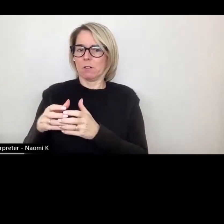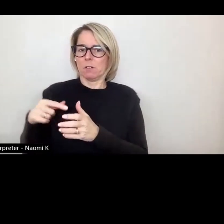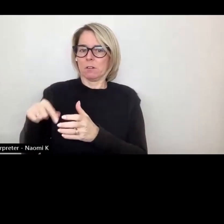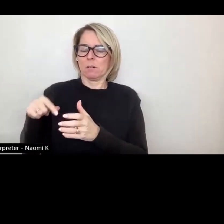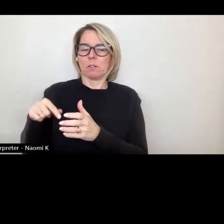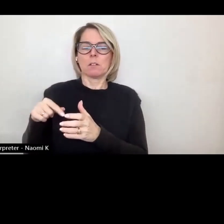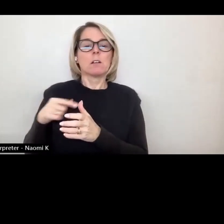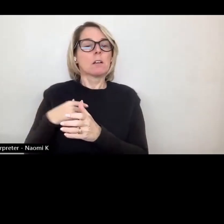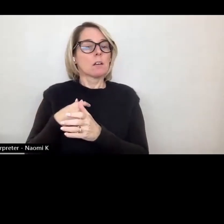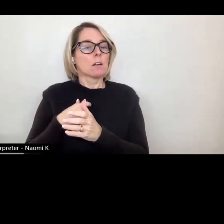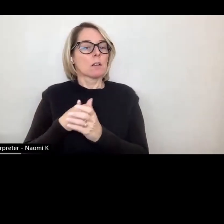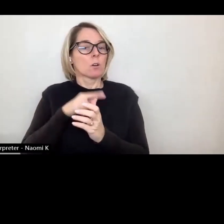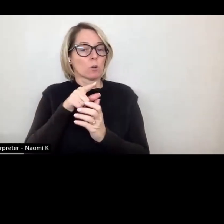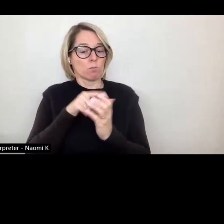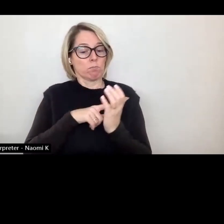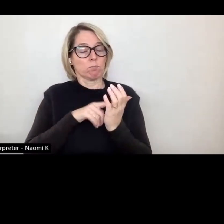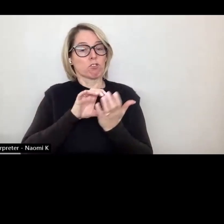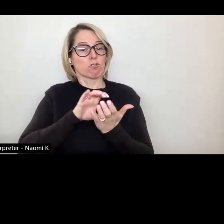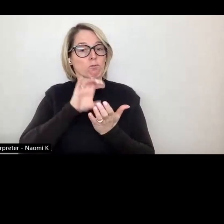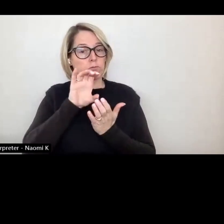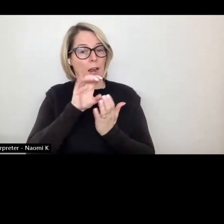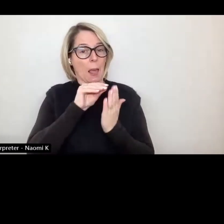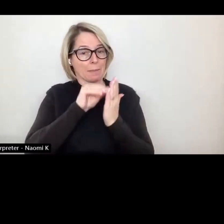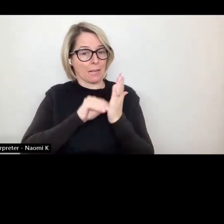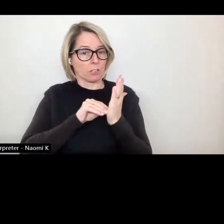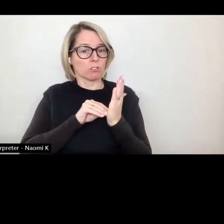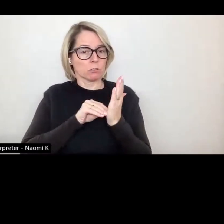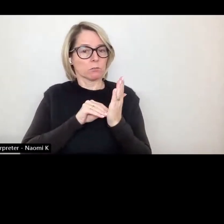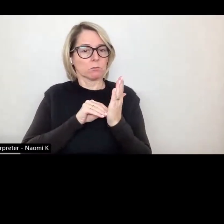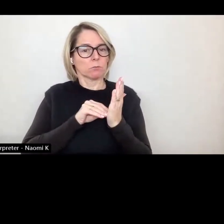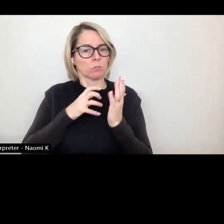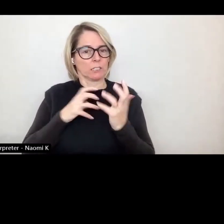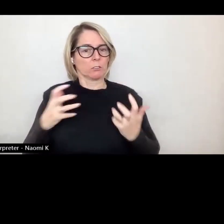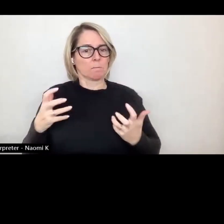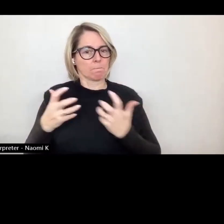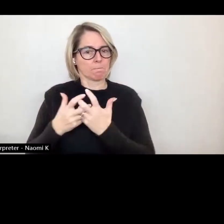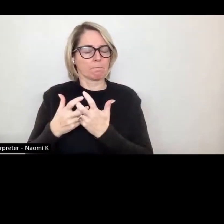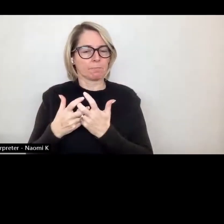We don't have a view on how providers set themselves up to achieve that.